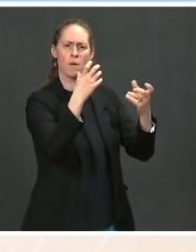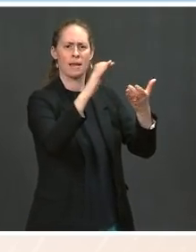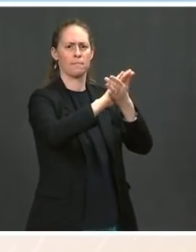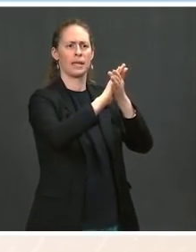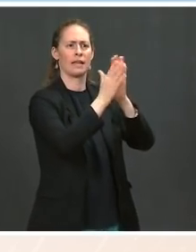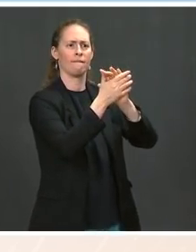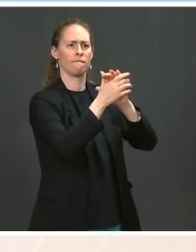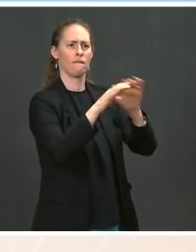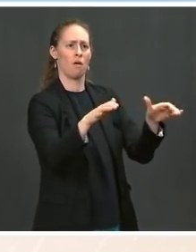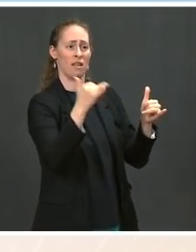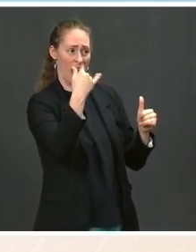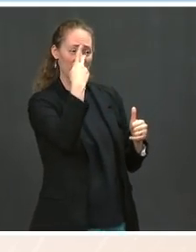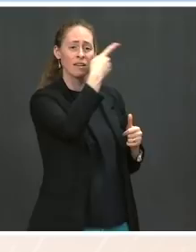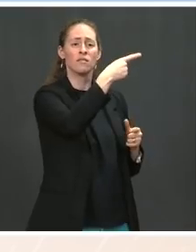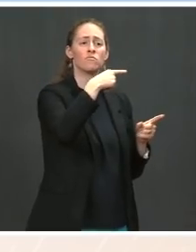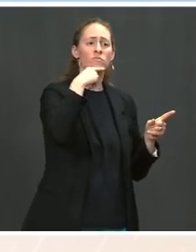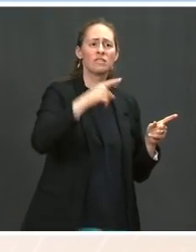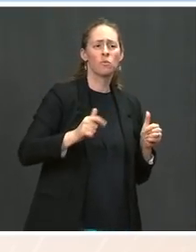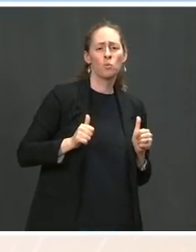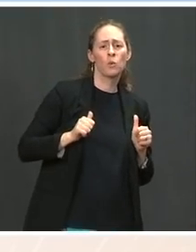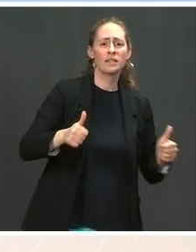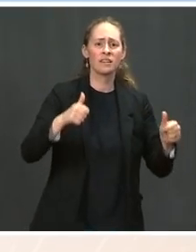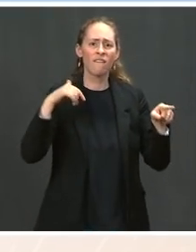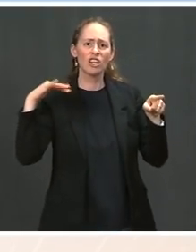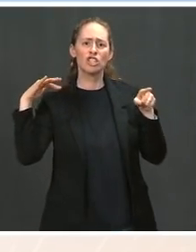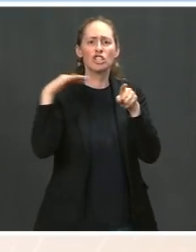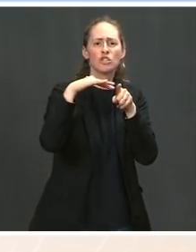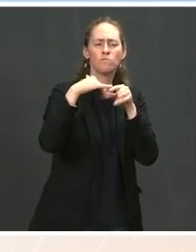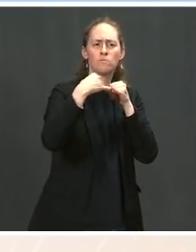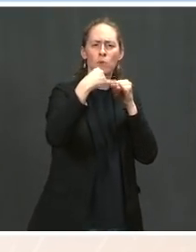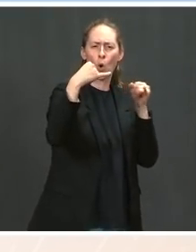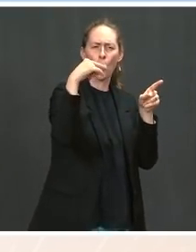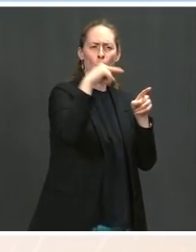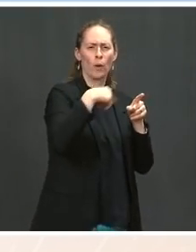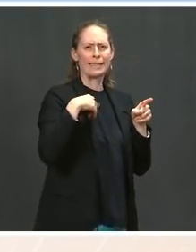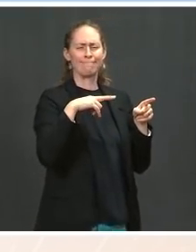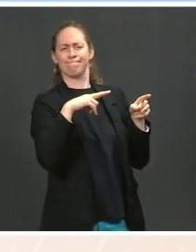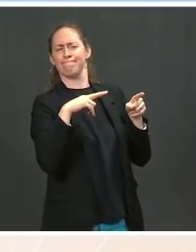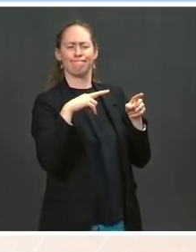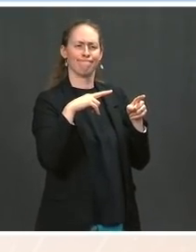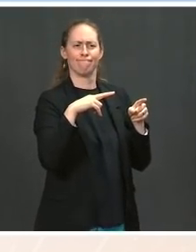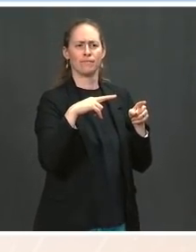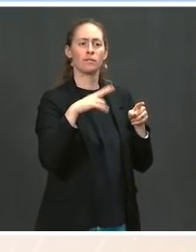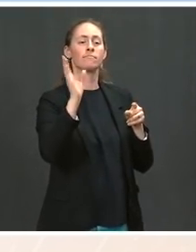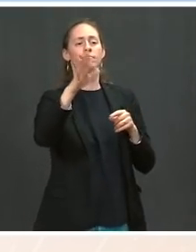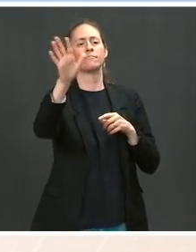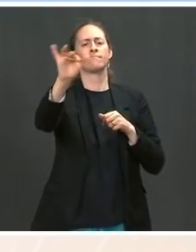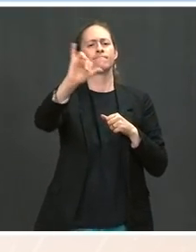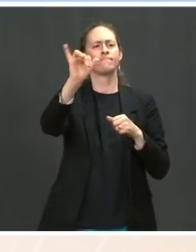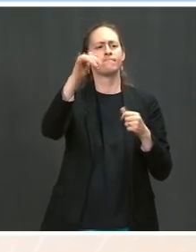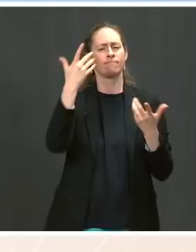on the border, and also to lay out -- to lay out the possibility of a meeting